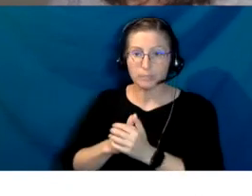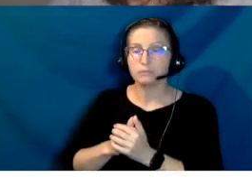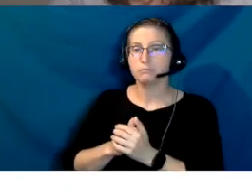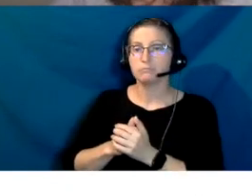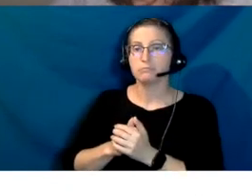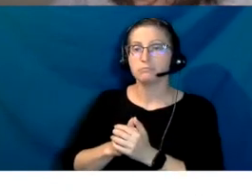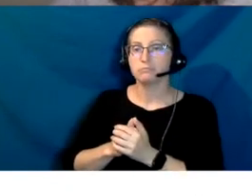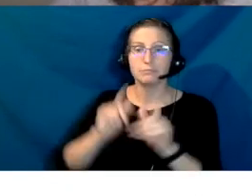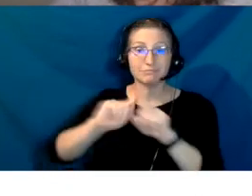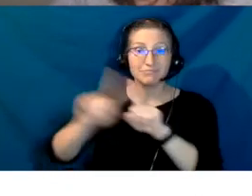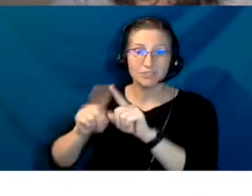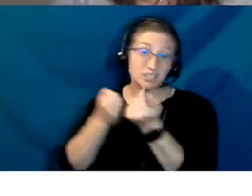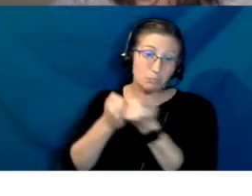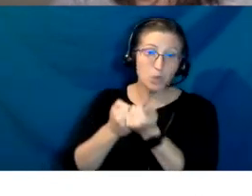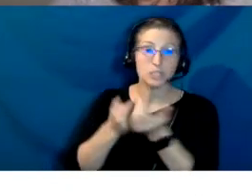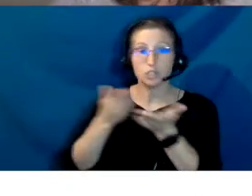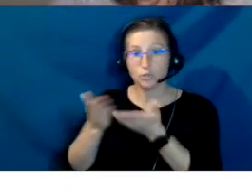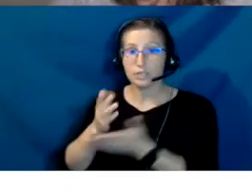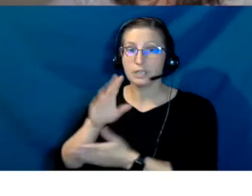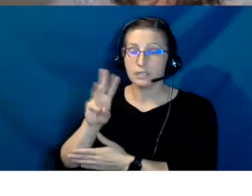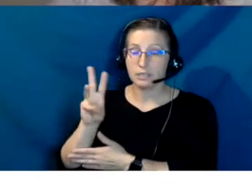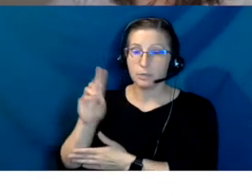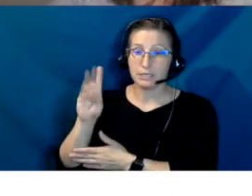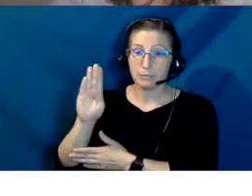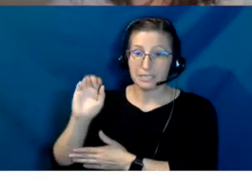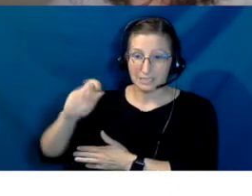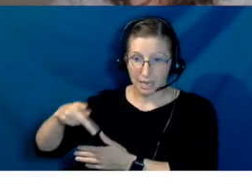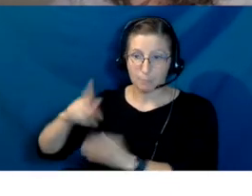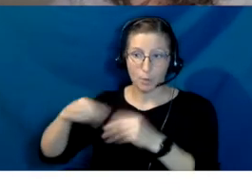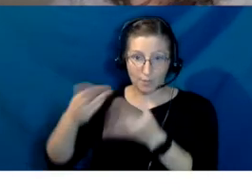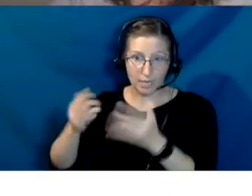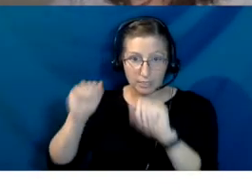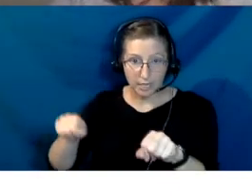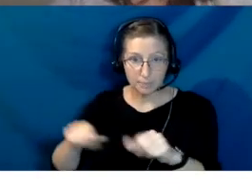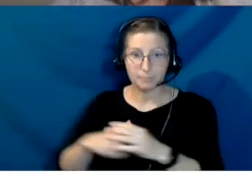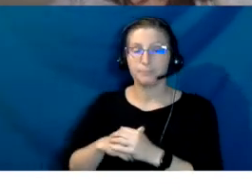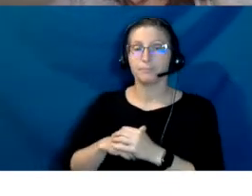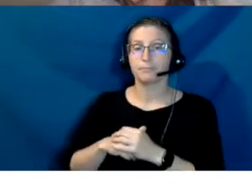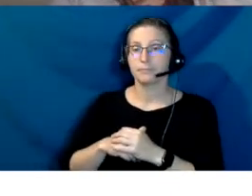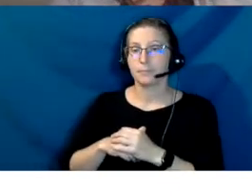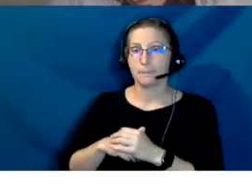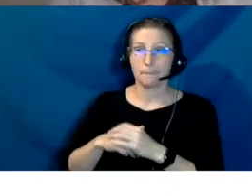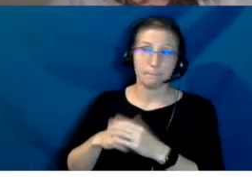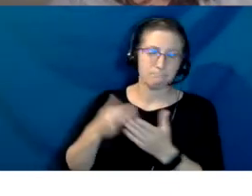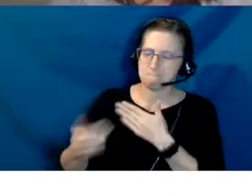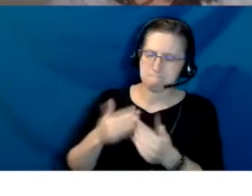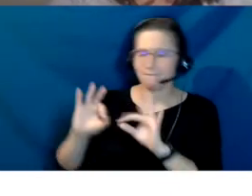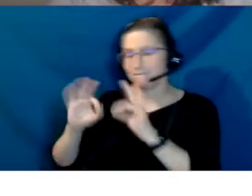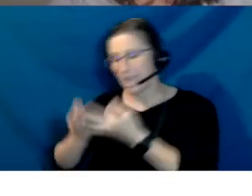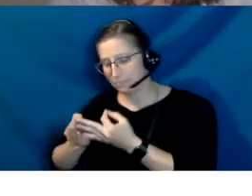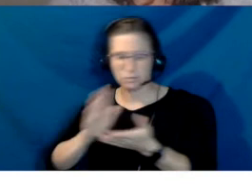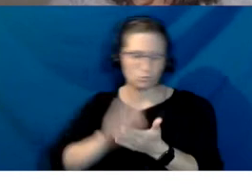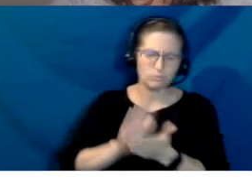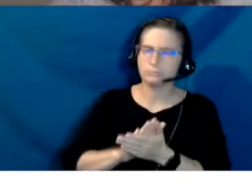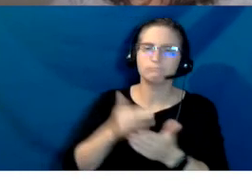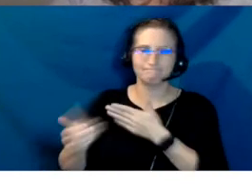services that WDBTAP can provide to families and to school teams. The third